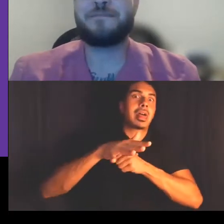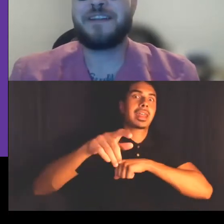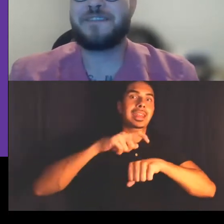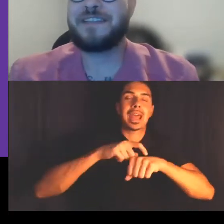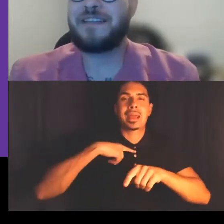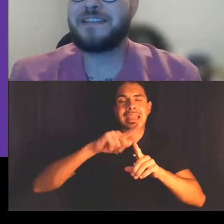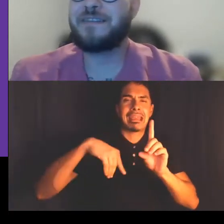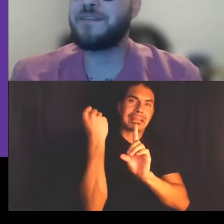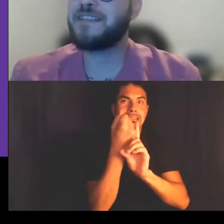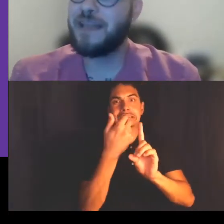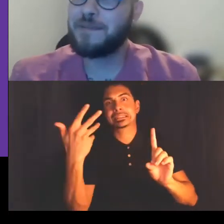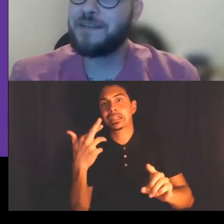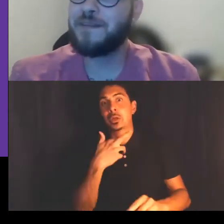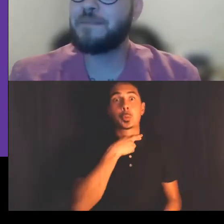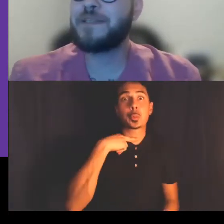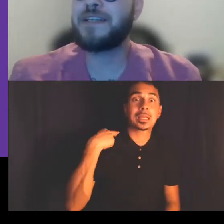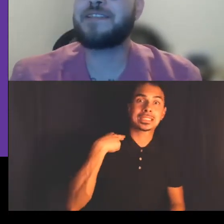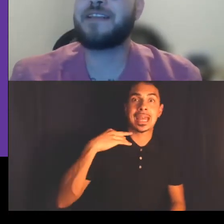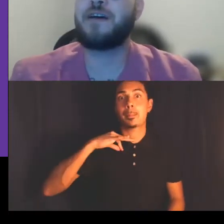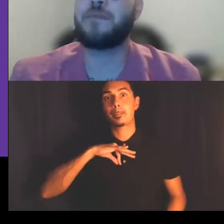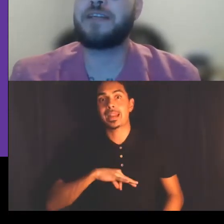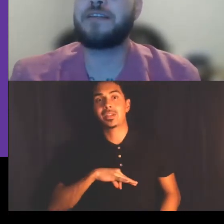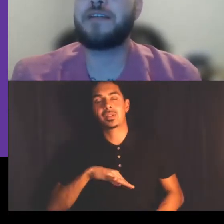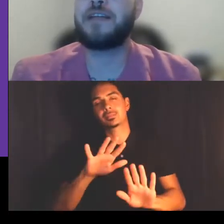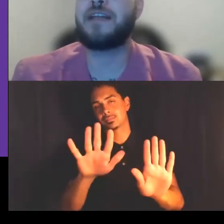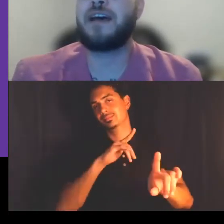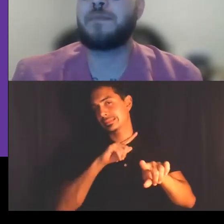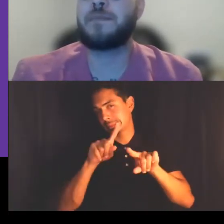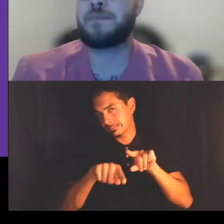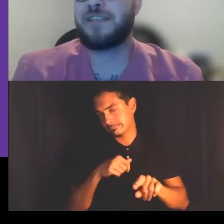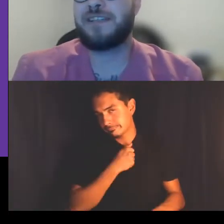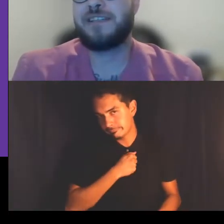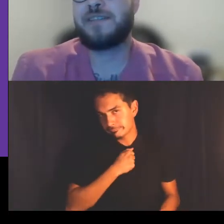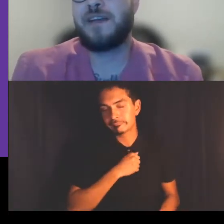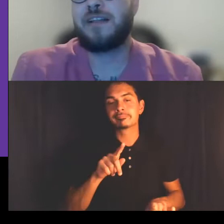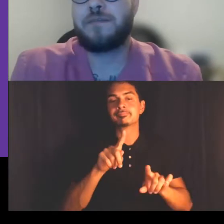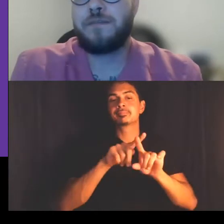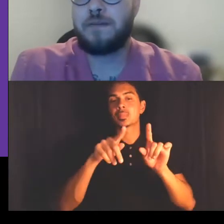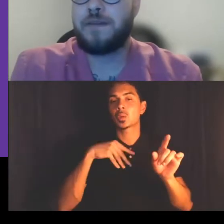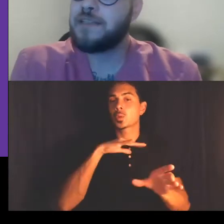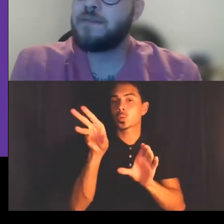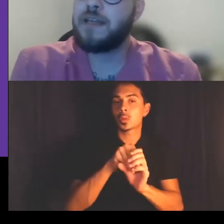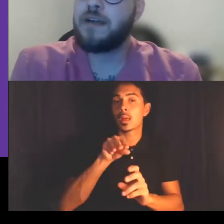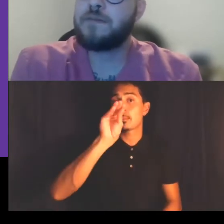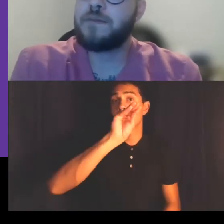and benefits of these different types of options. We included the percentages of how effective they are